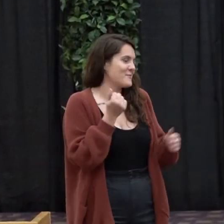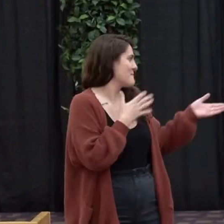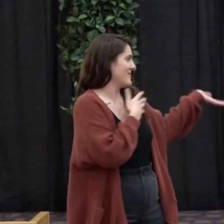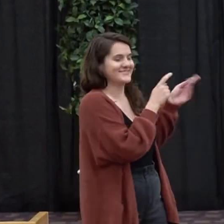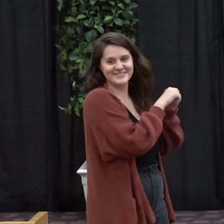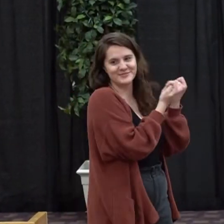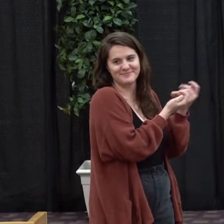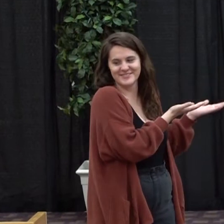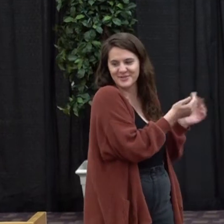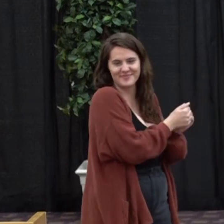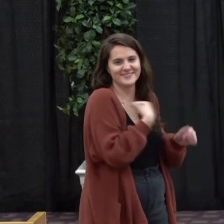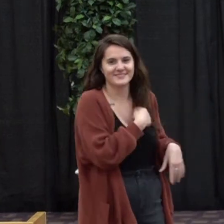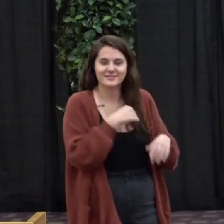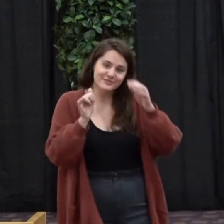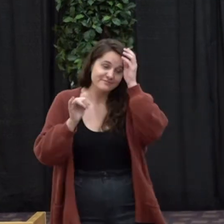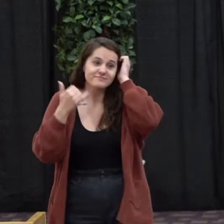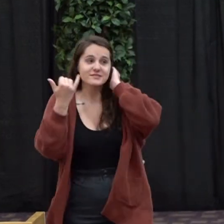Yes. Hi, I'm Greta, along with my team here.